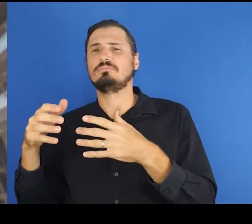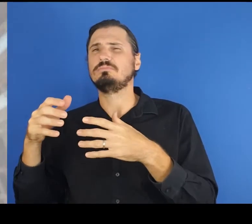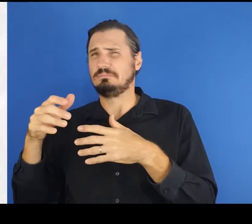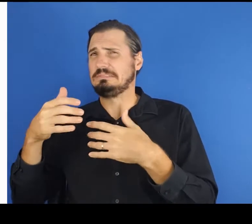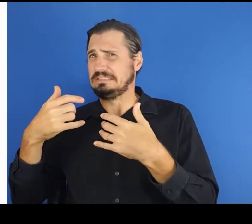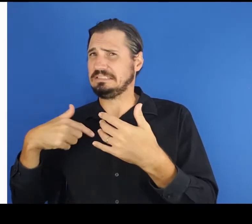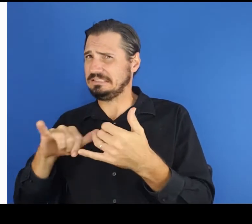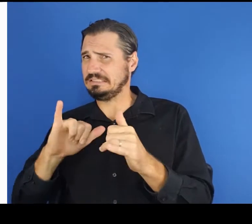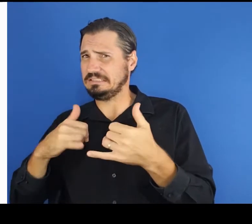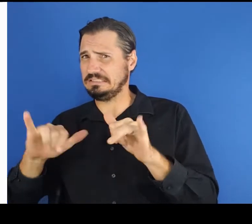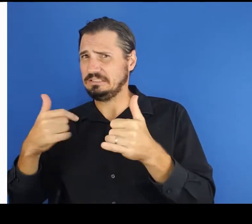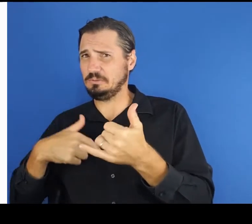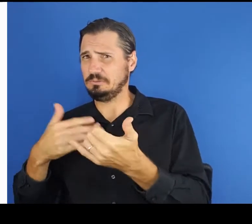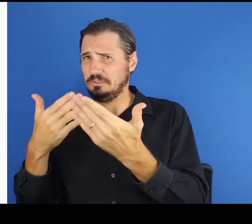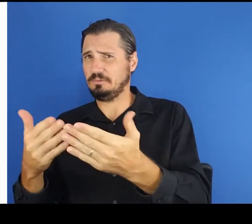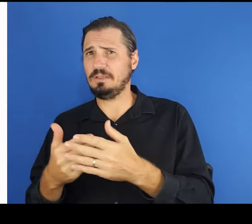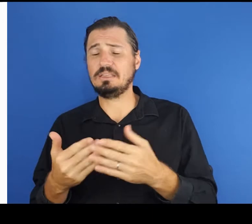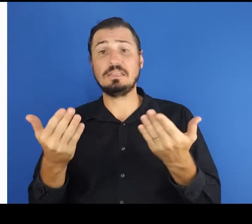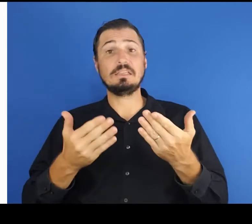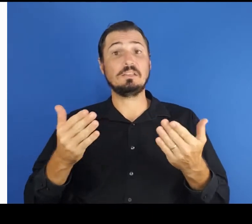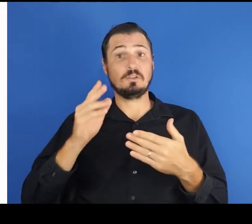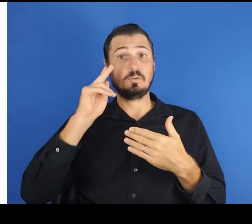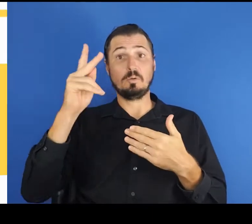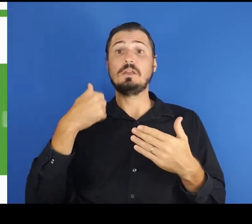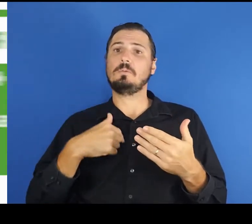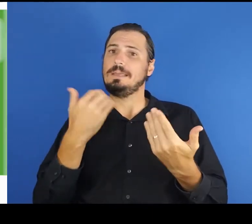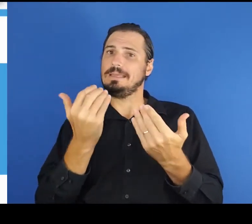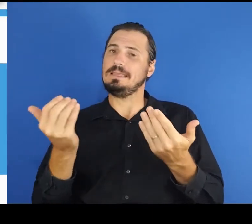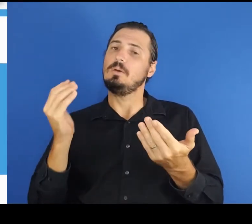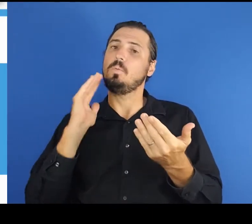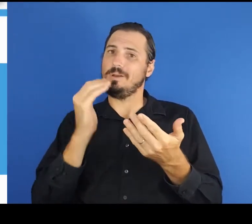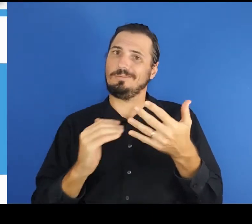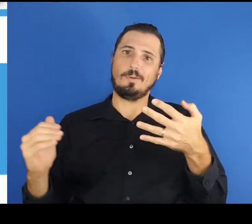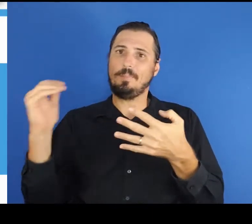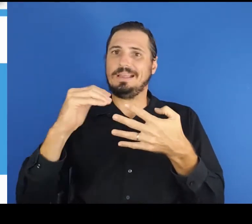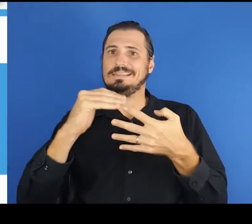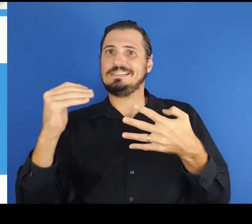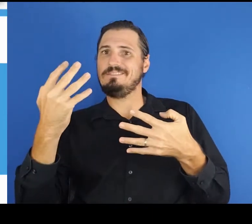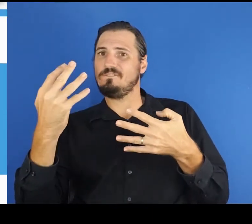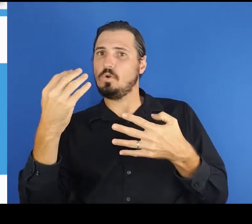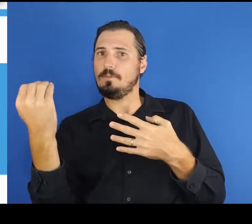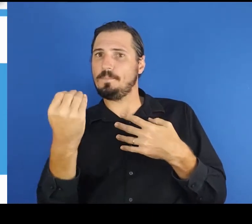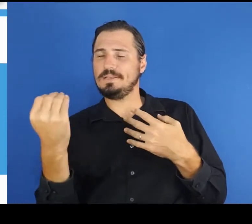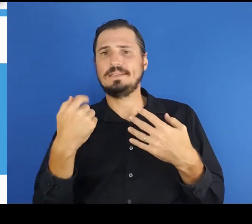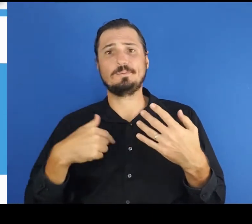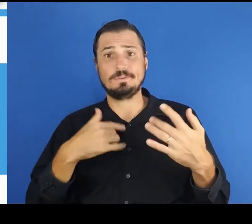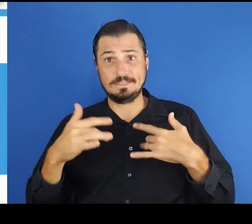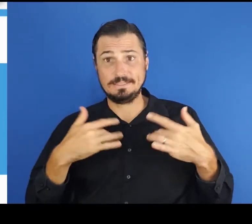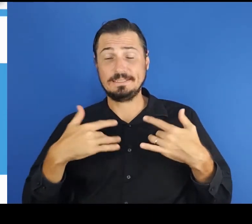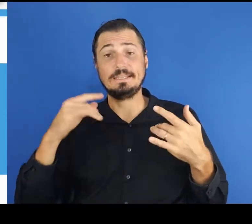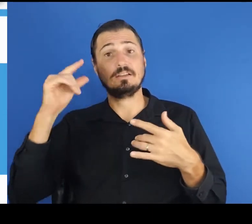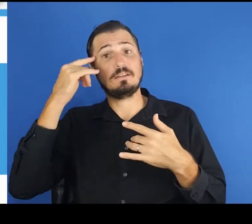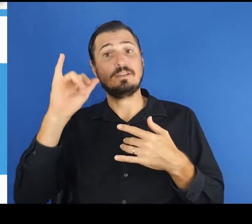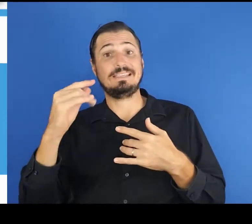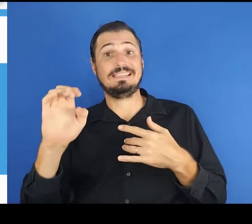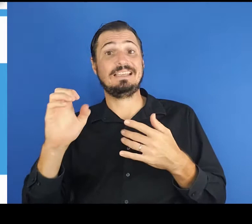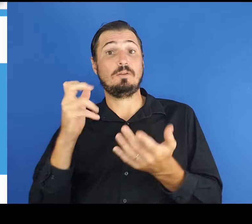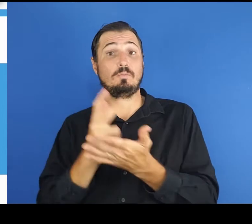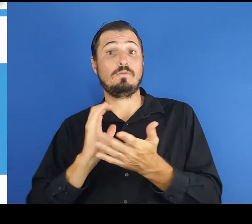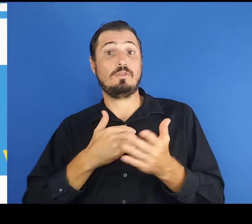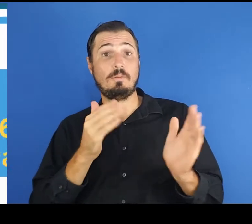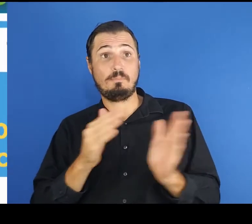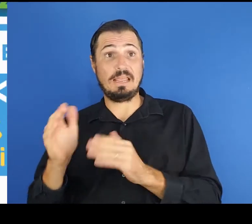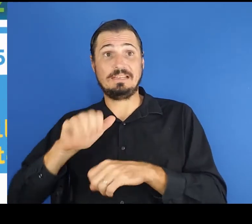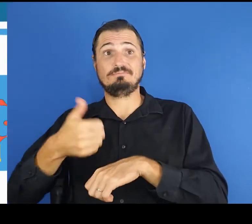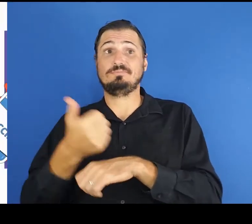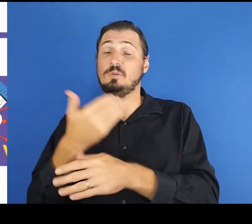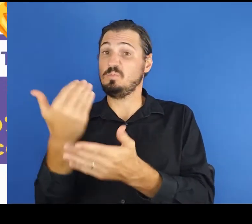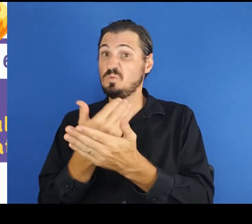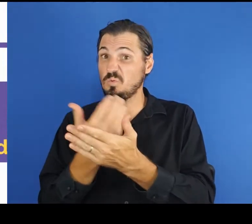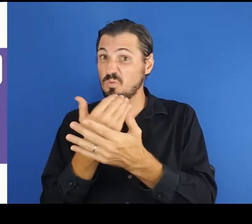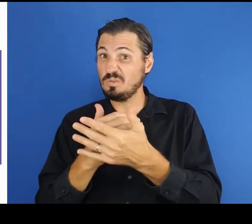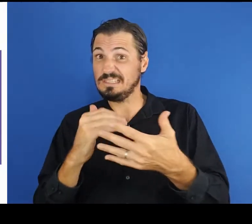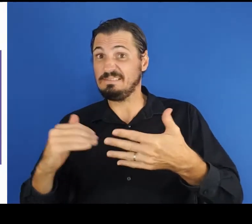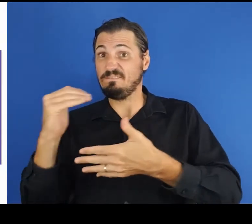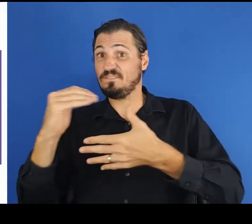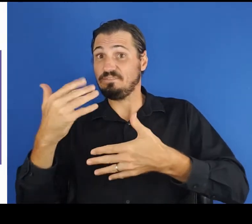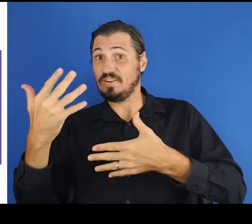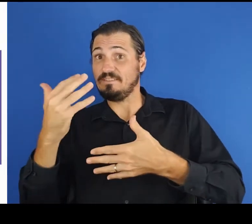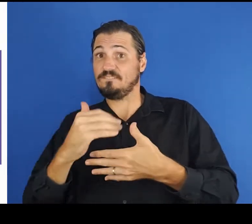Here on Kaua’i, we moved back to the less restrictive Tier 4 on Monday, and we are pleased that Governor Ige approved our plan to develop Tier 5 and Tier 6.